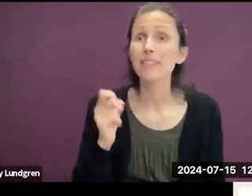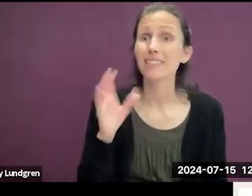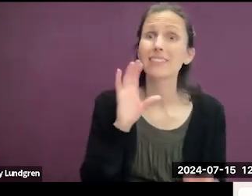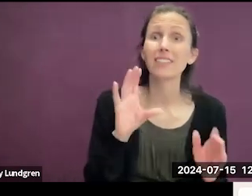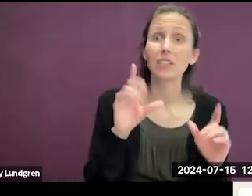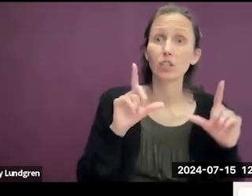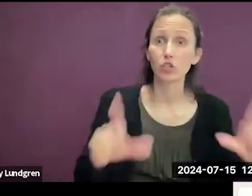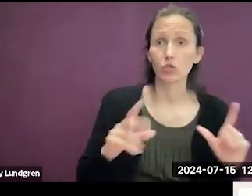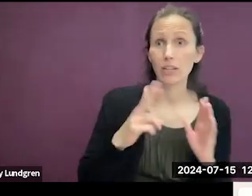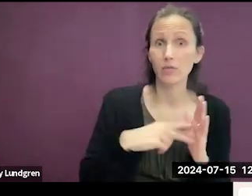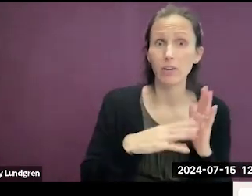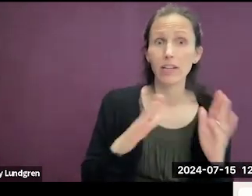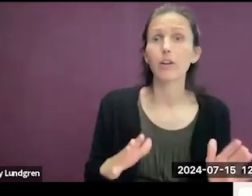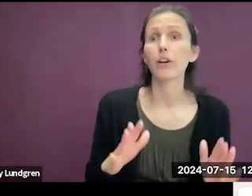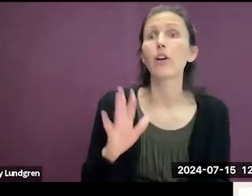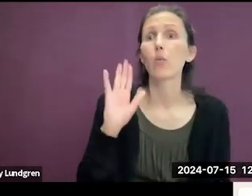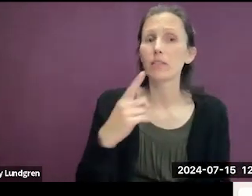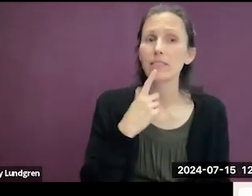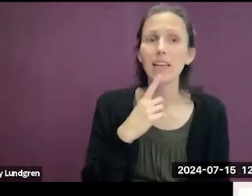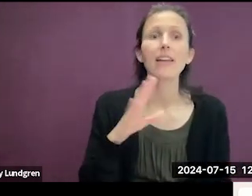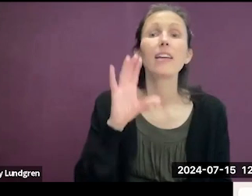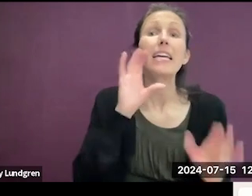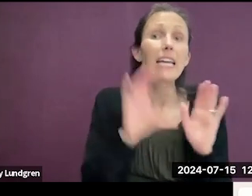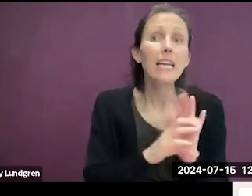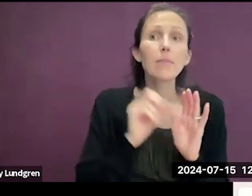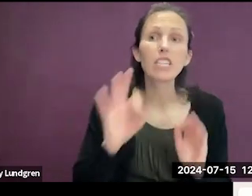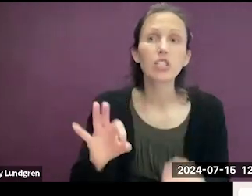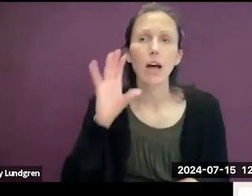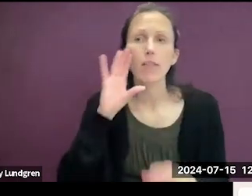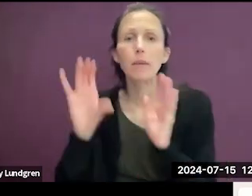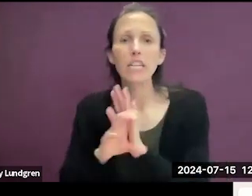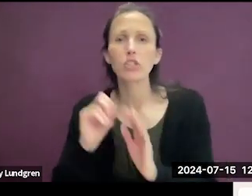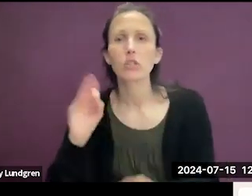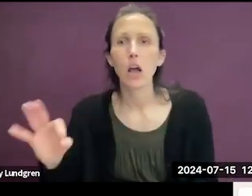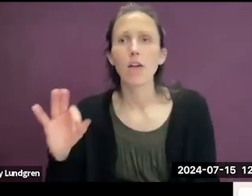"Image of picture of a miniature horse." So we're duplicating information there.